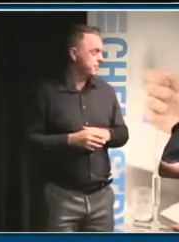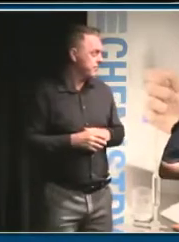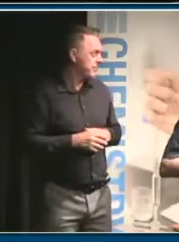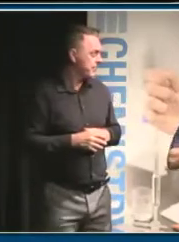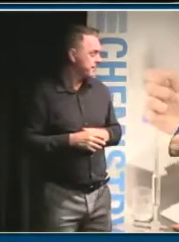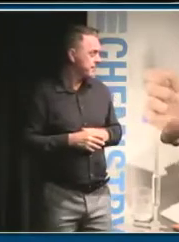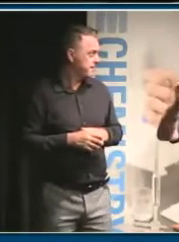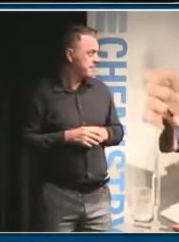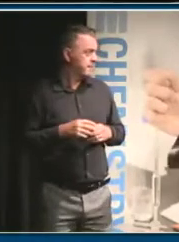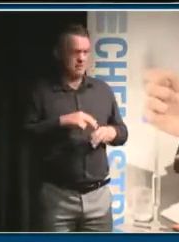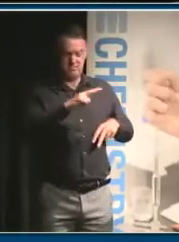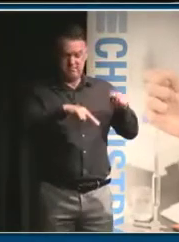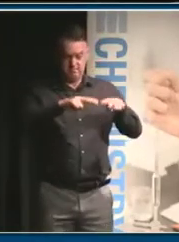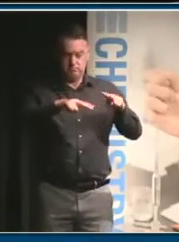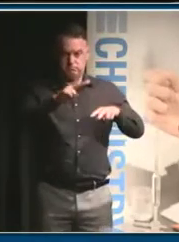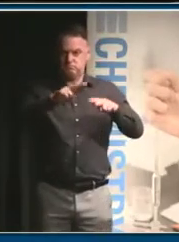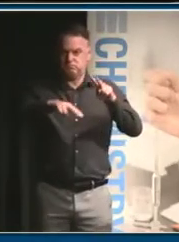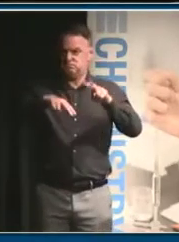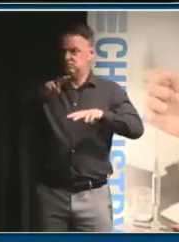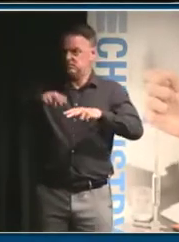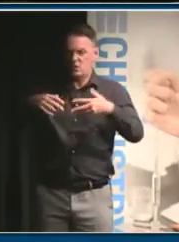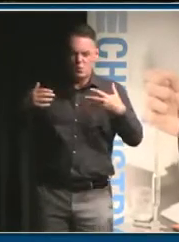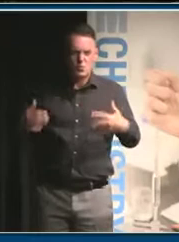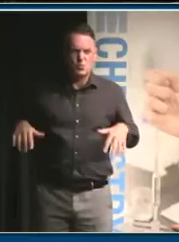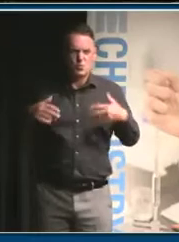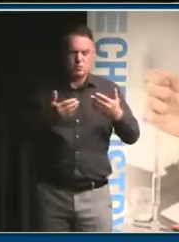and there's tons of literature the field of toxicology. The field of environmental health